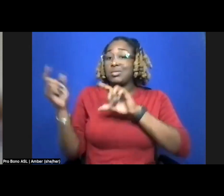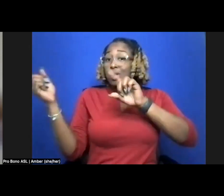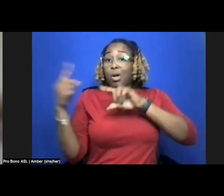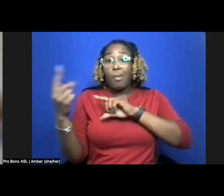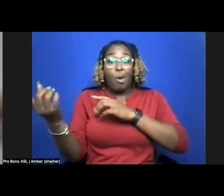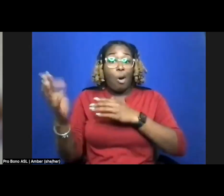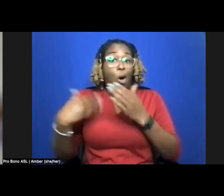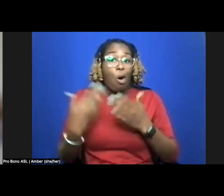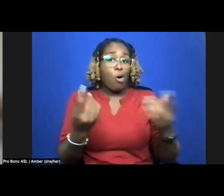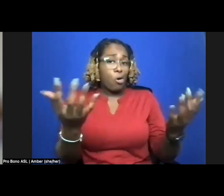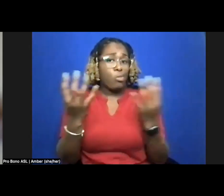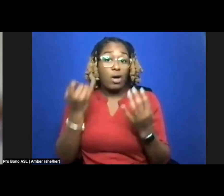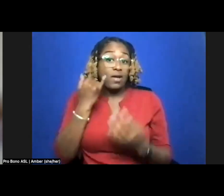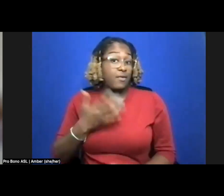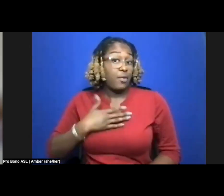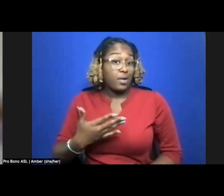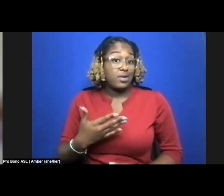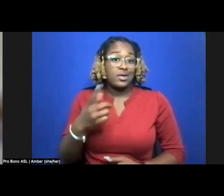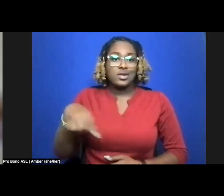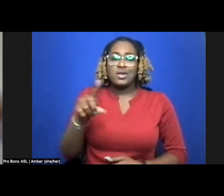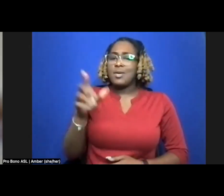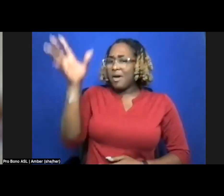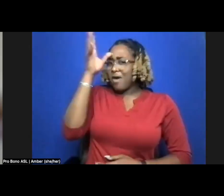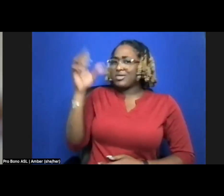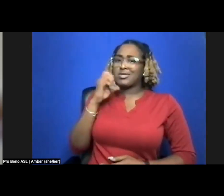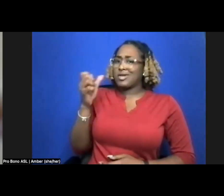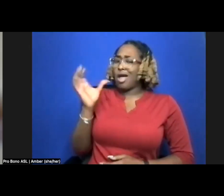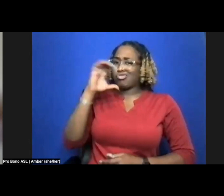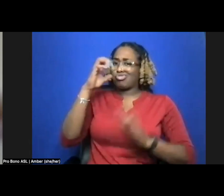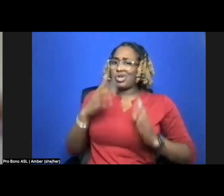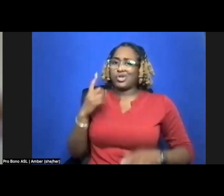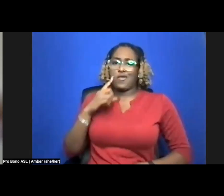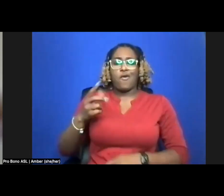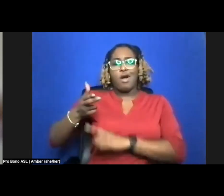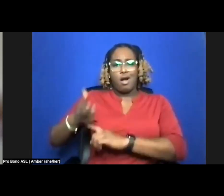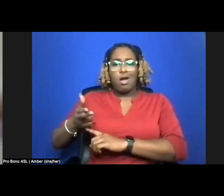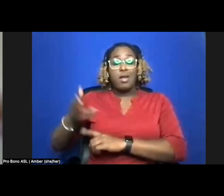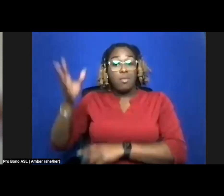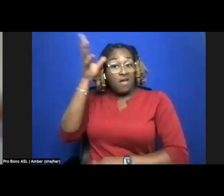and security. my father is no stranger to a gun. my father believes in a self proclaimed rapture.